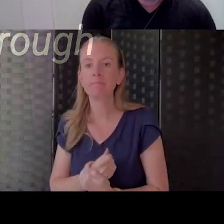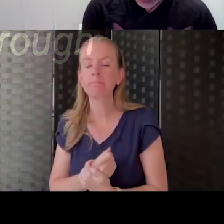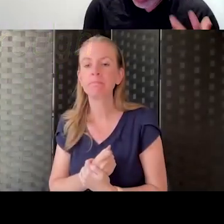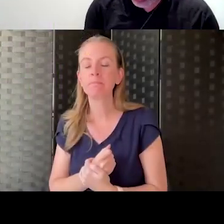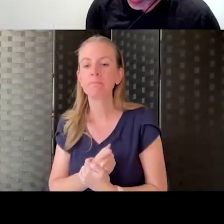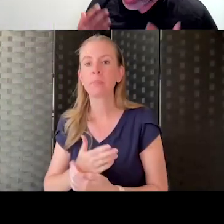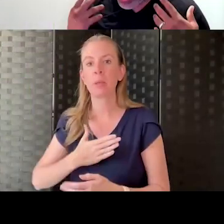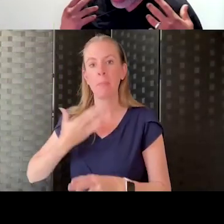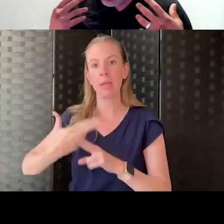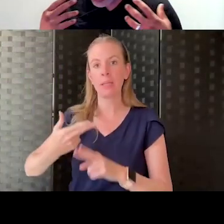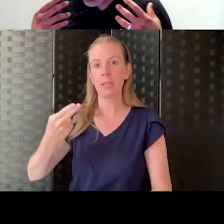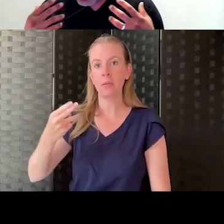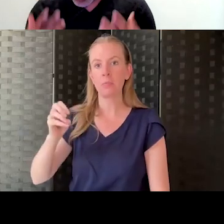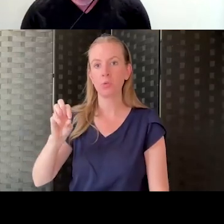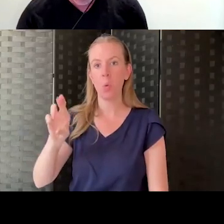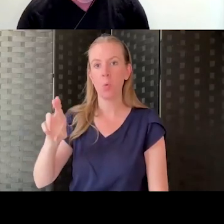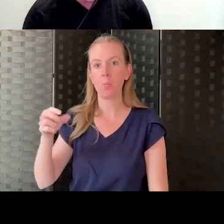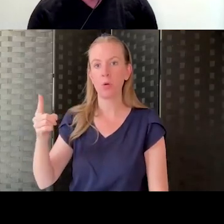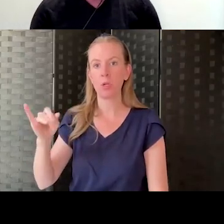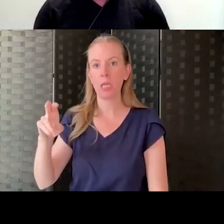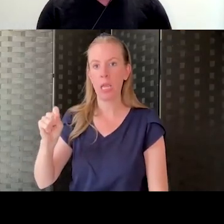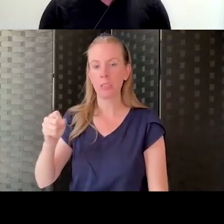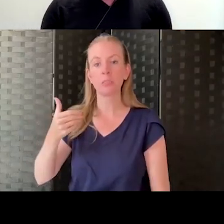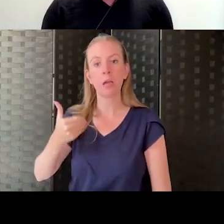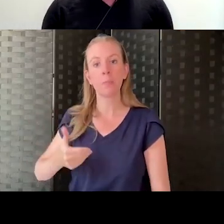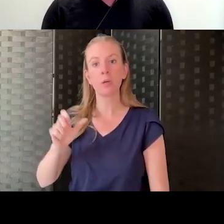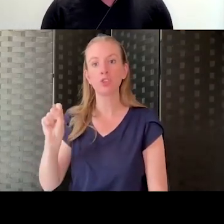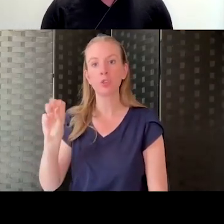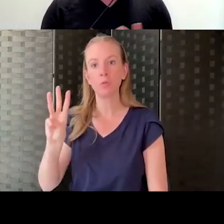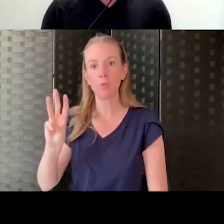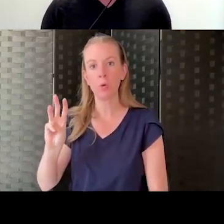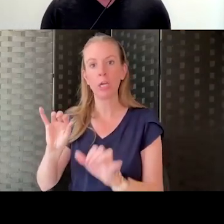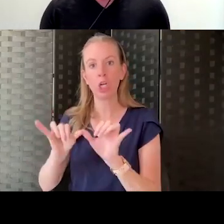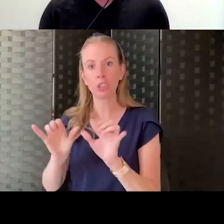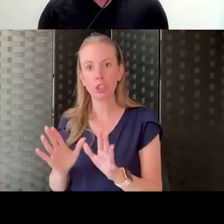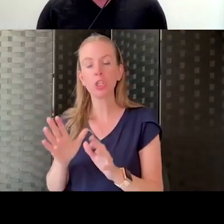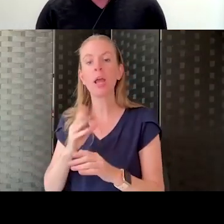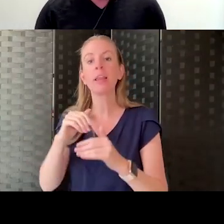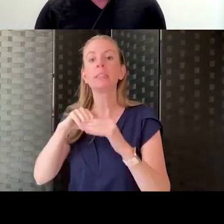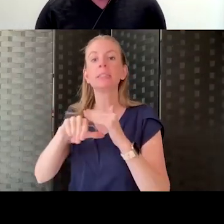My name is Homer Gaines and I am a software engineer and an accessibility specialist.